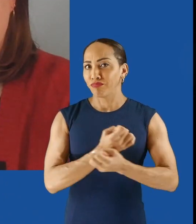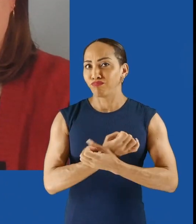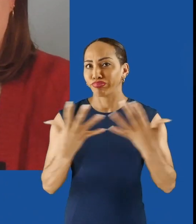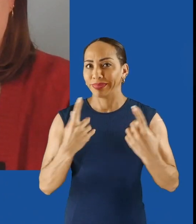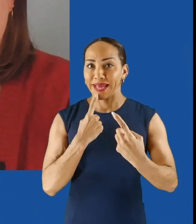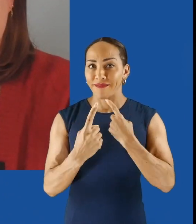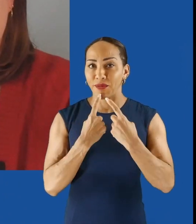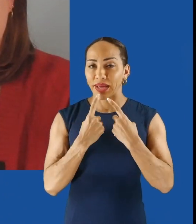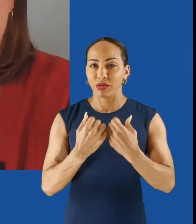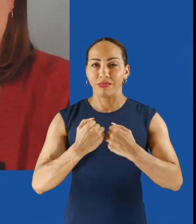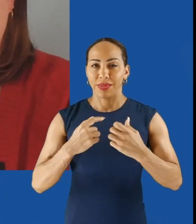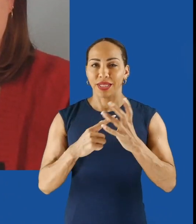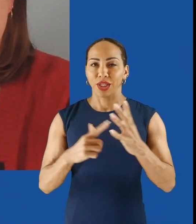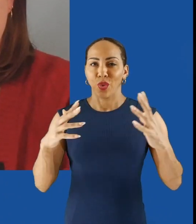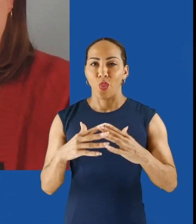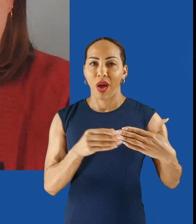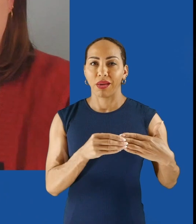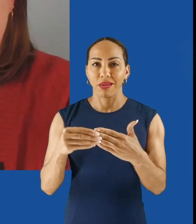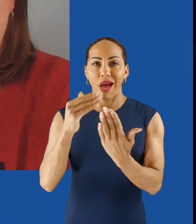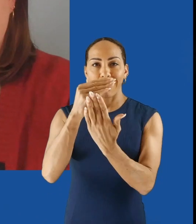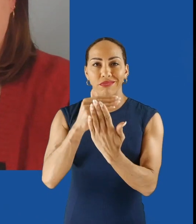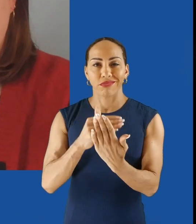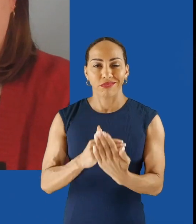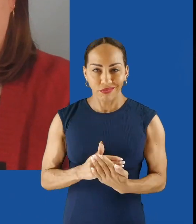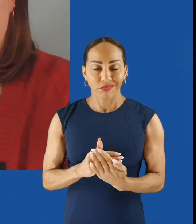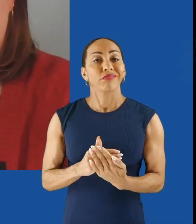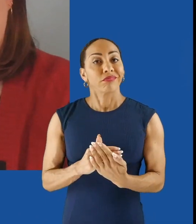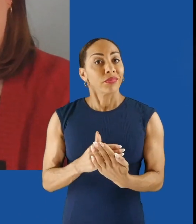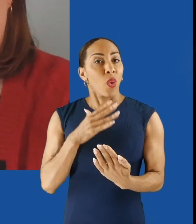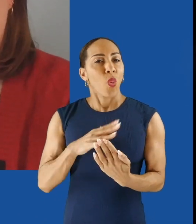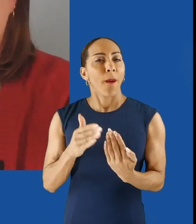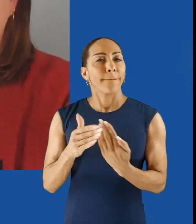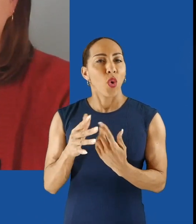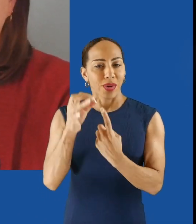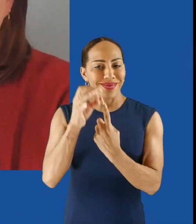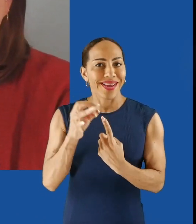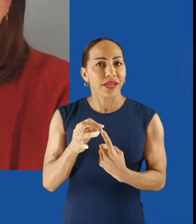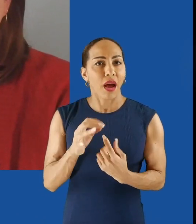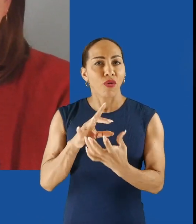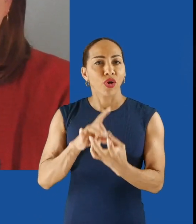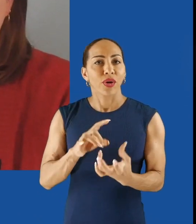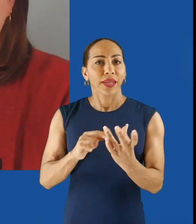there is lots more information on our Access to Work guide. Also, if you want more detail about